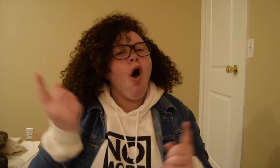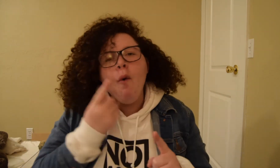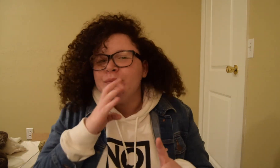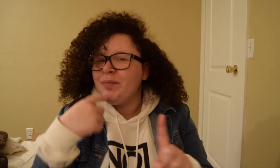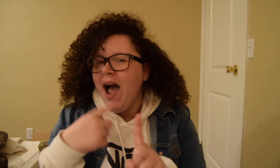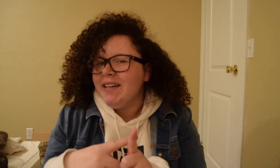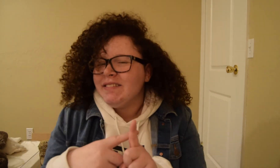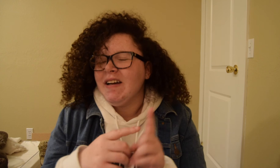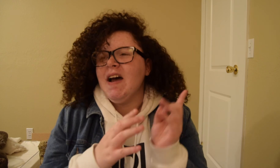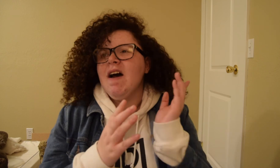Always be positive!!!